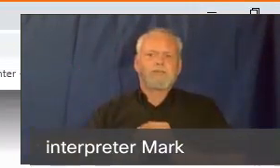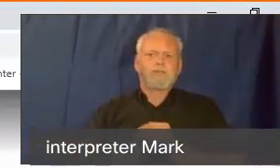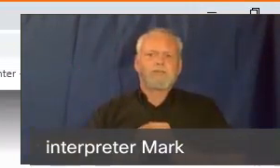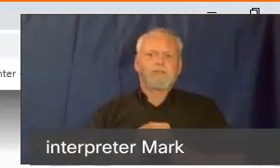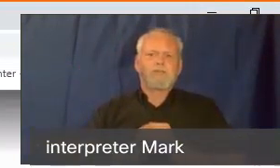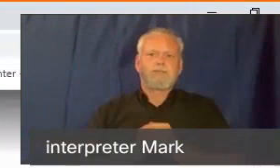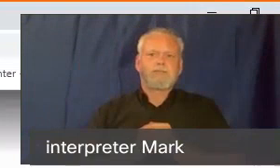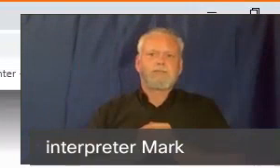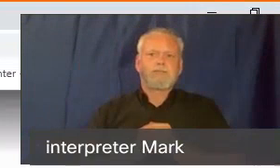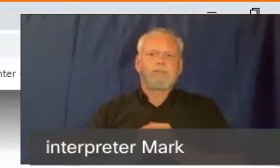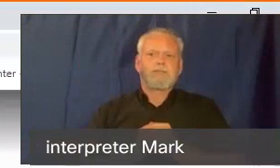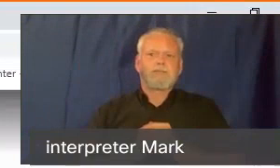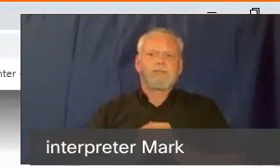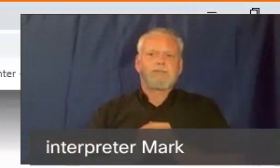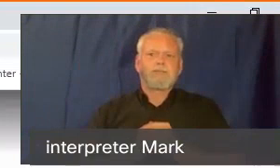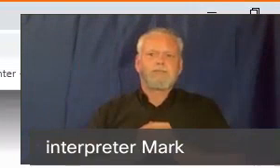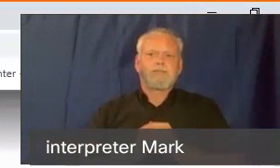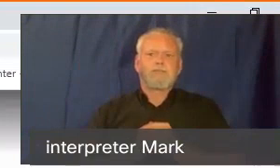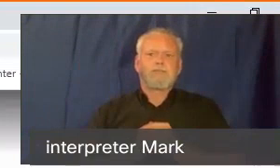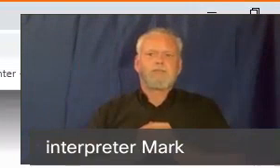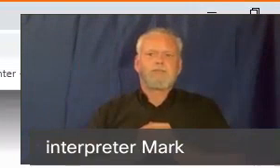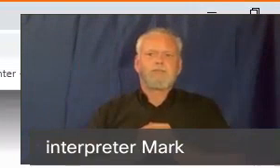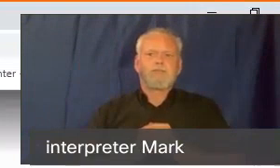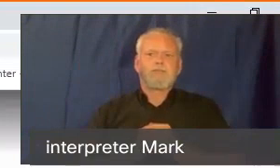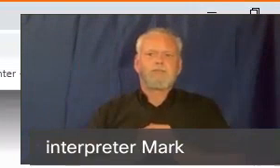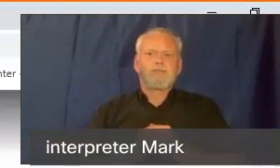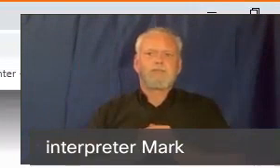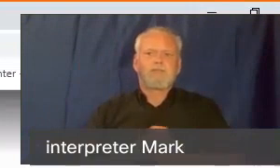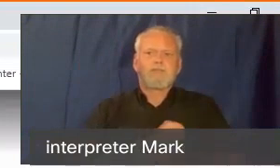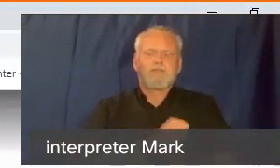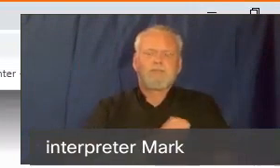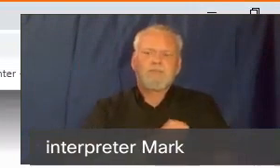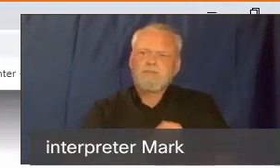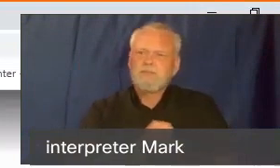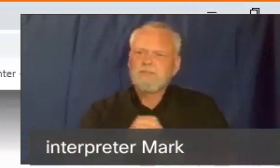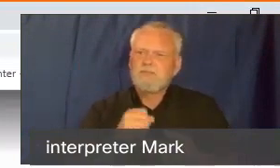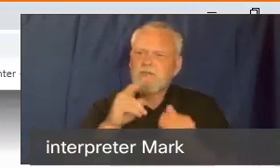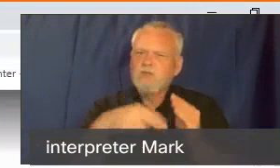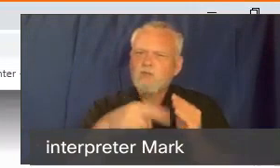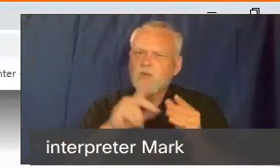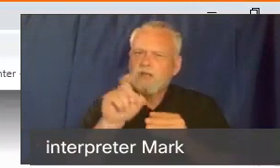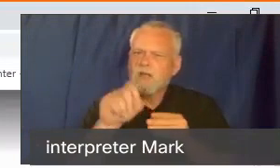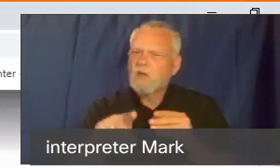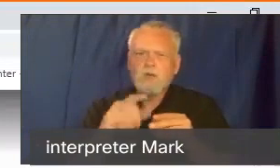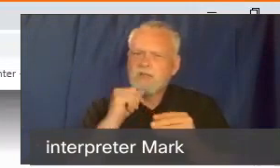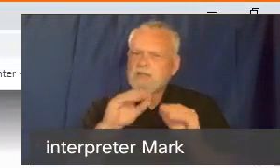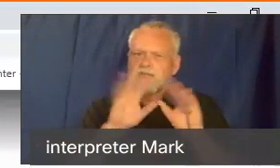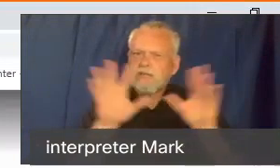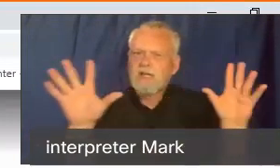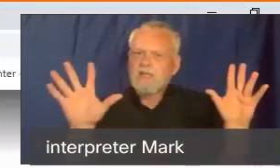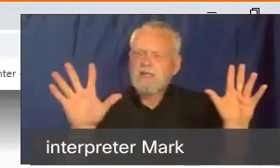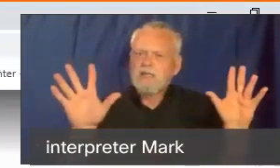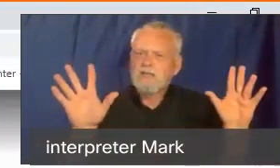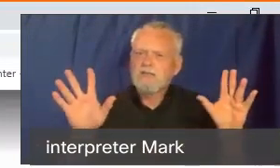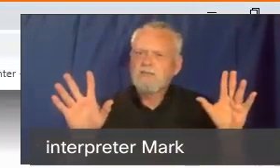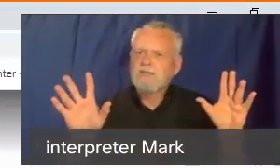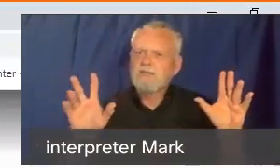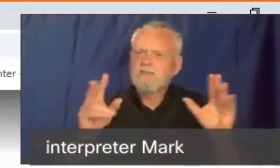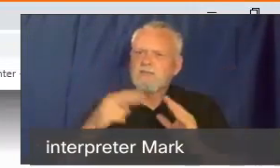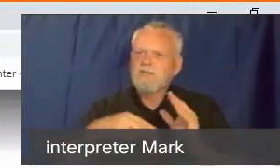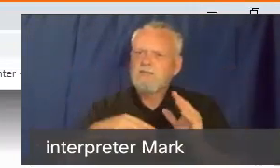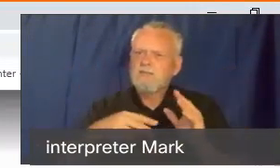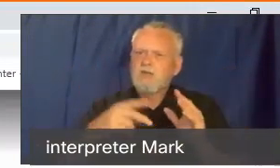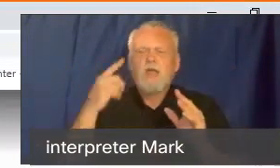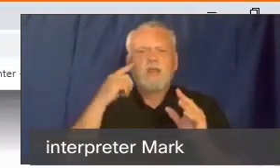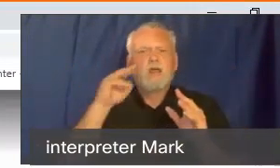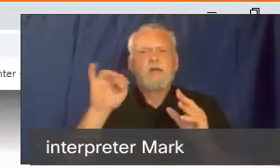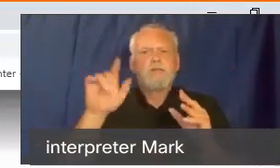Okay, the next question is, could you clarify when you plan to start revealing to the assistant for the proposed feature upstream tried not afraid. I think Michael, would you answer that?